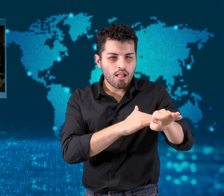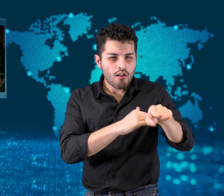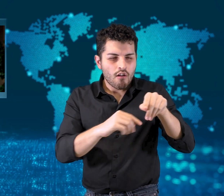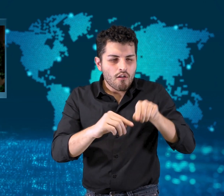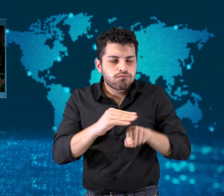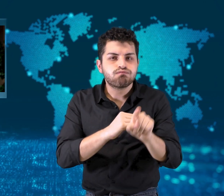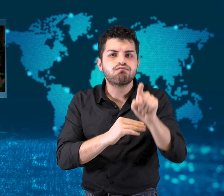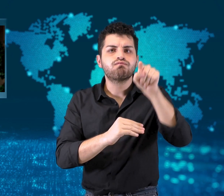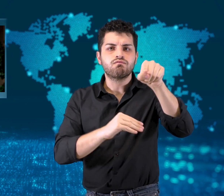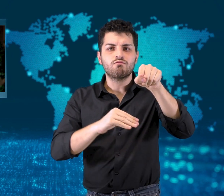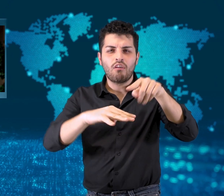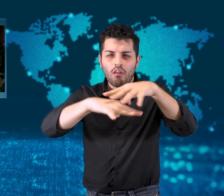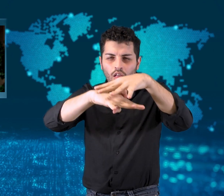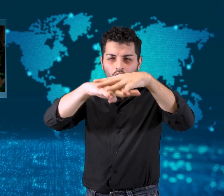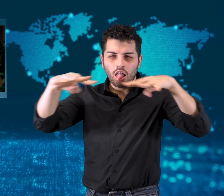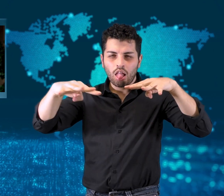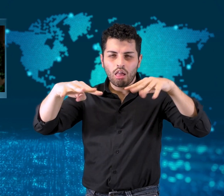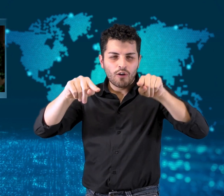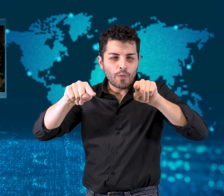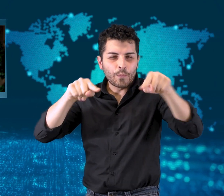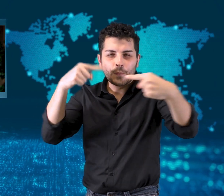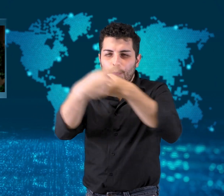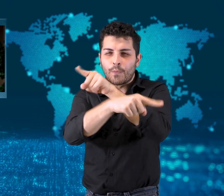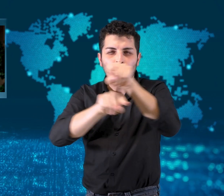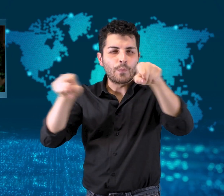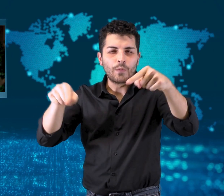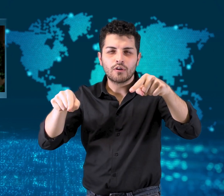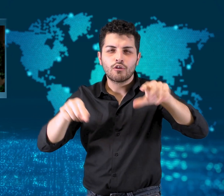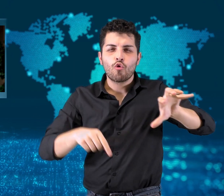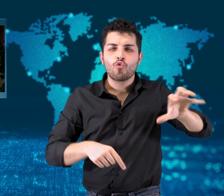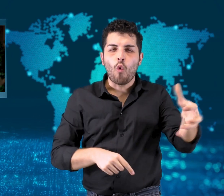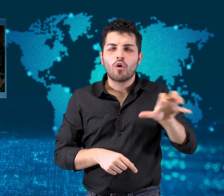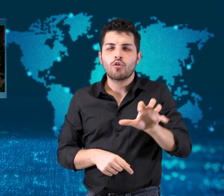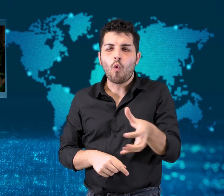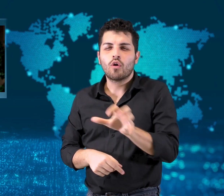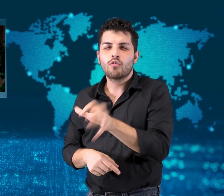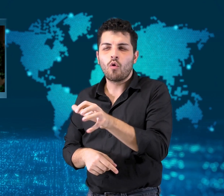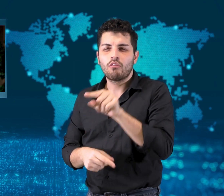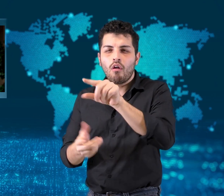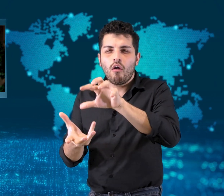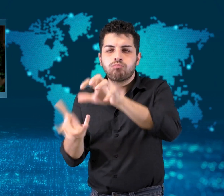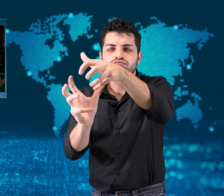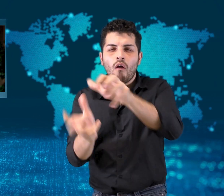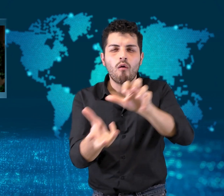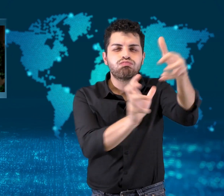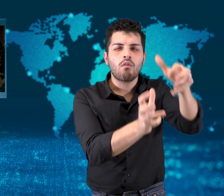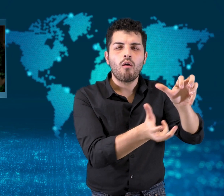The hackers also caused damage to worldwide computer